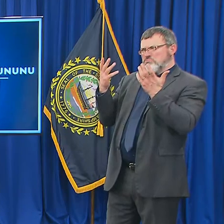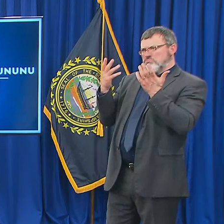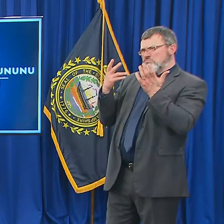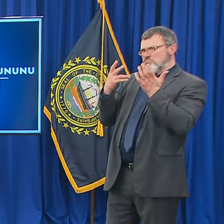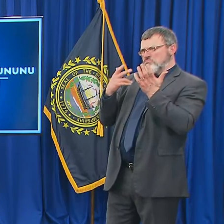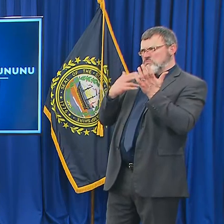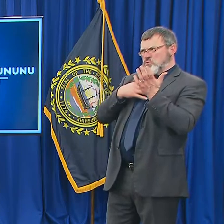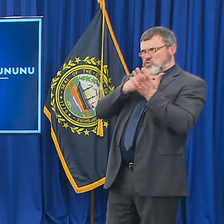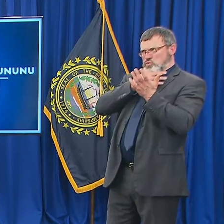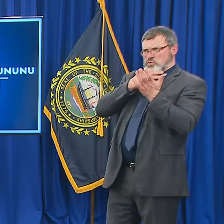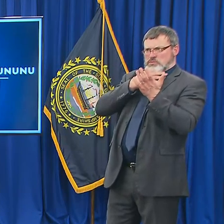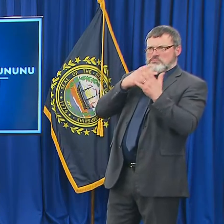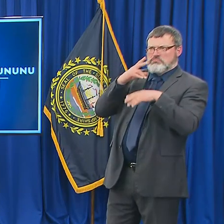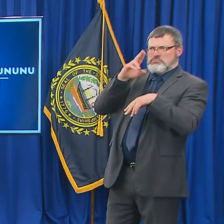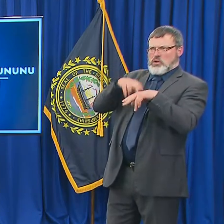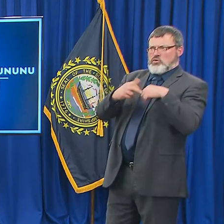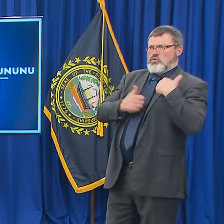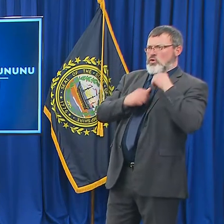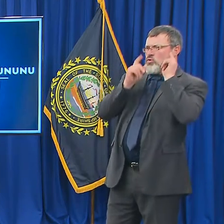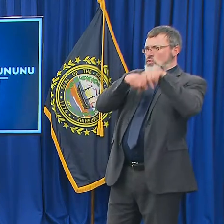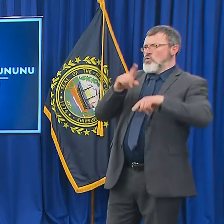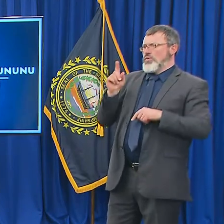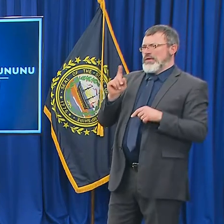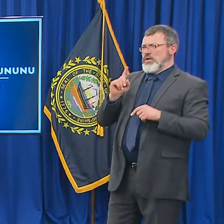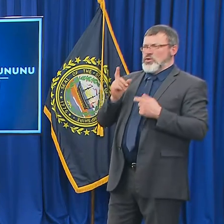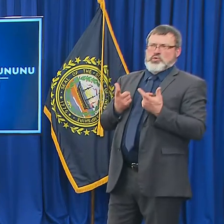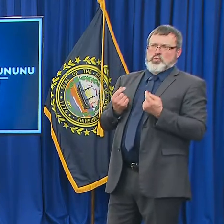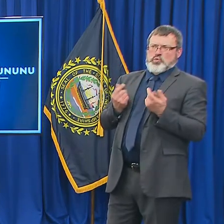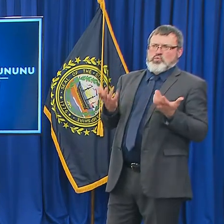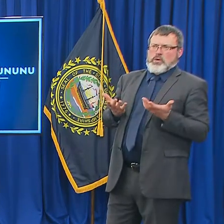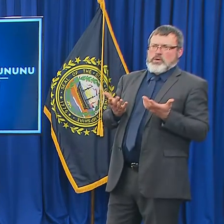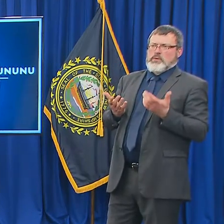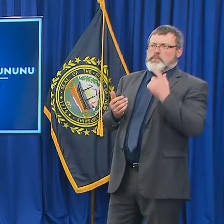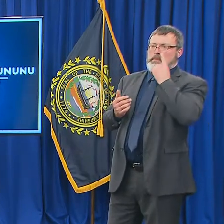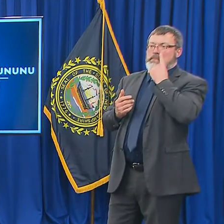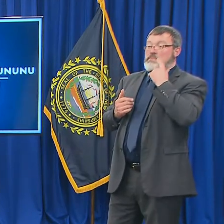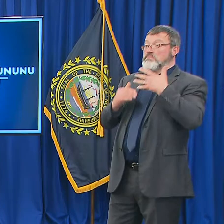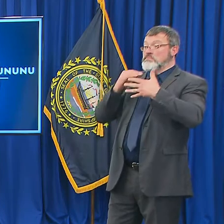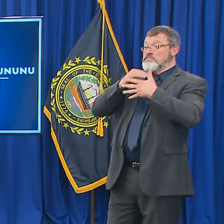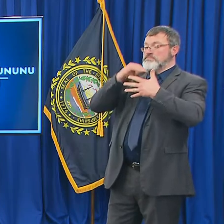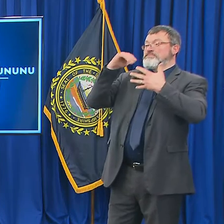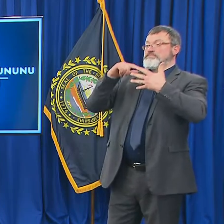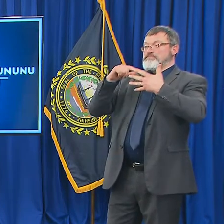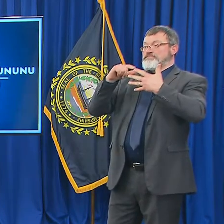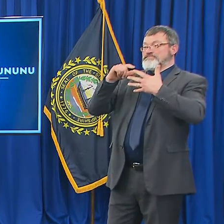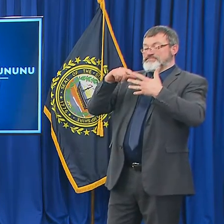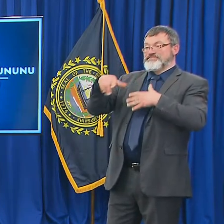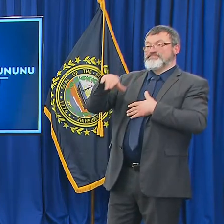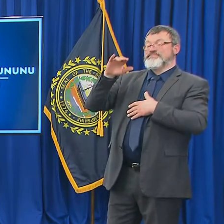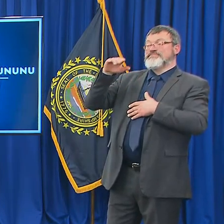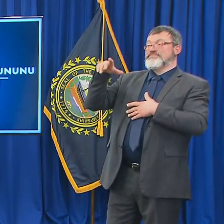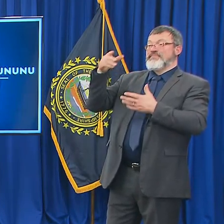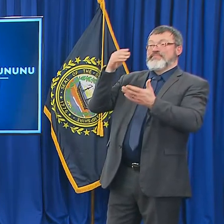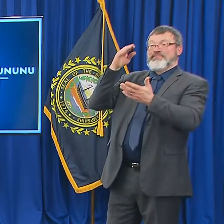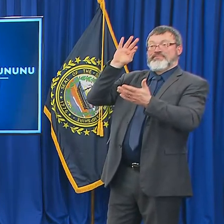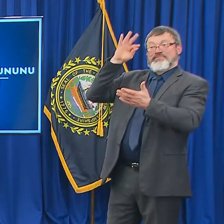My last question is, I was wondering of the five and twenty nine new cases today. Can you tell me how many were for COAS County.